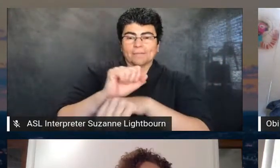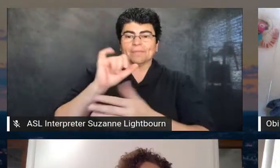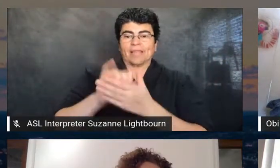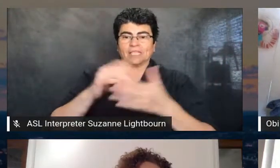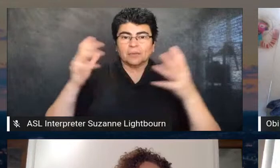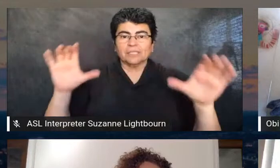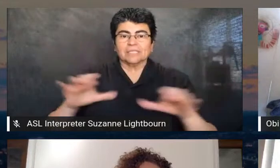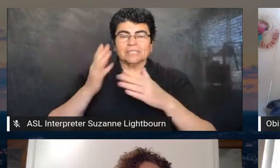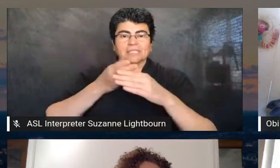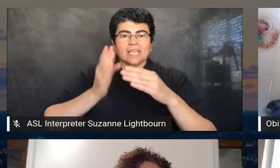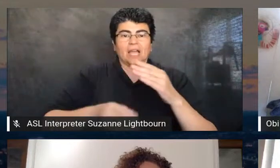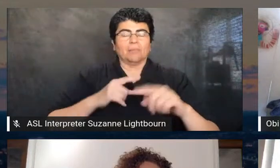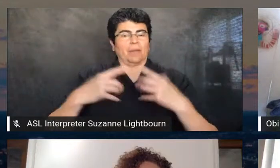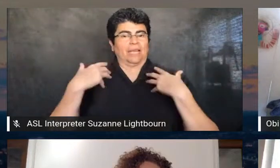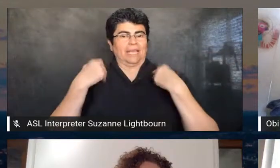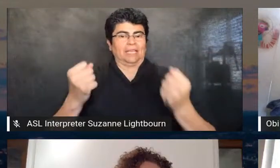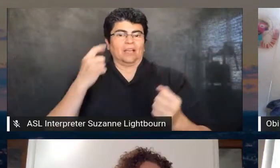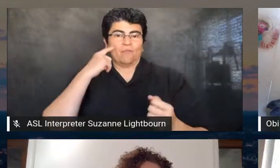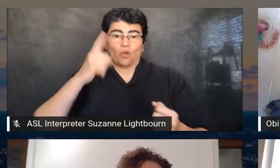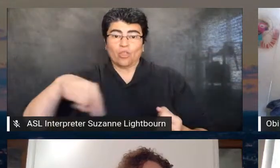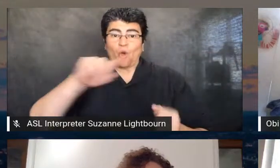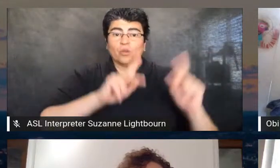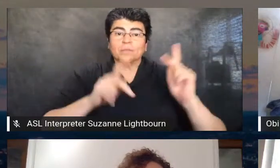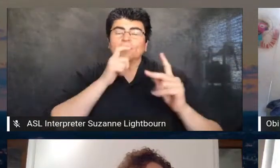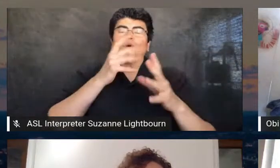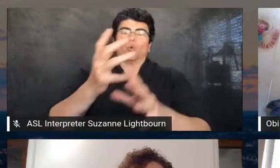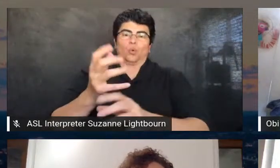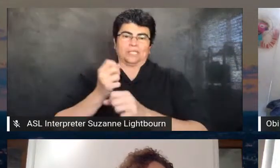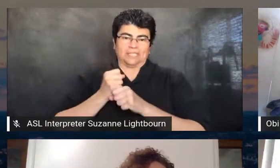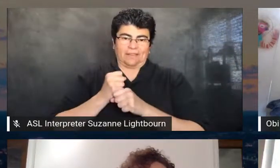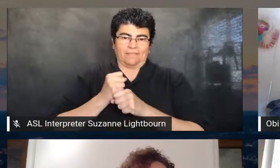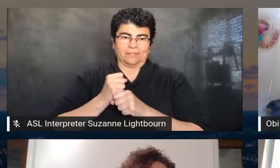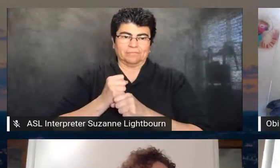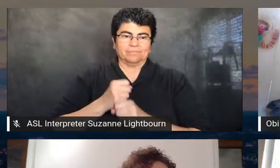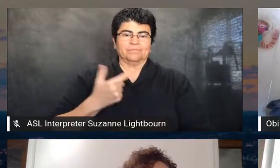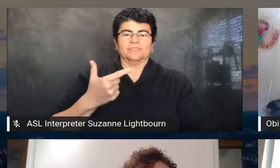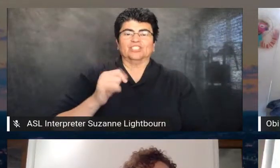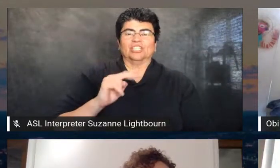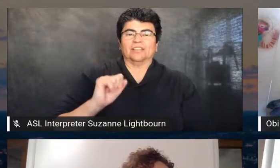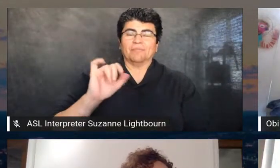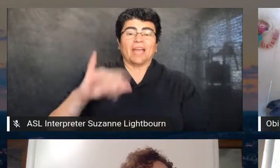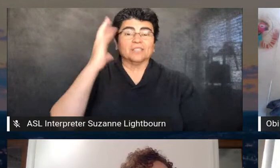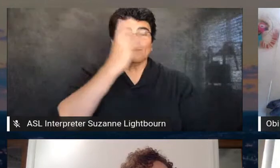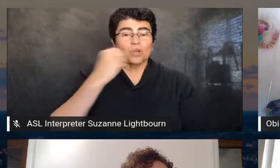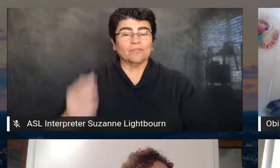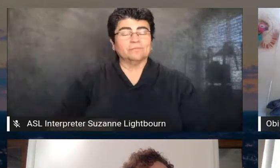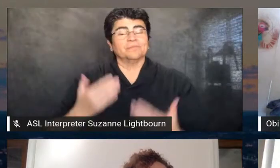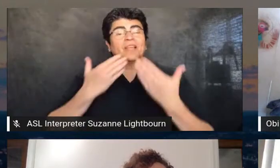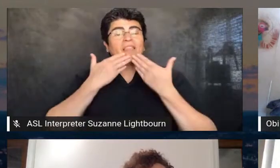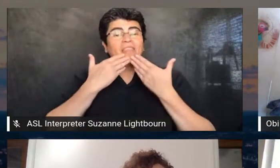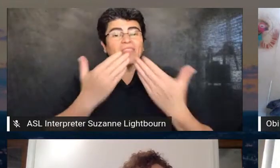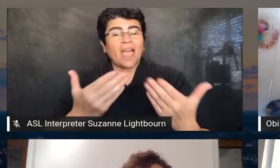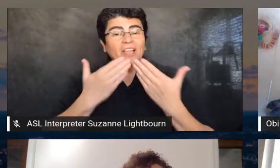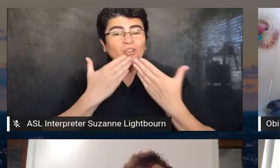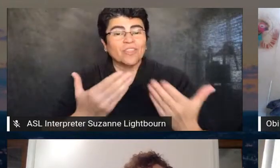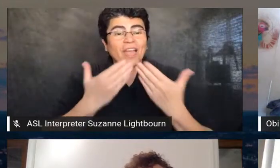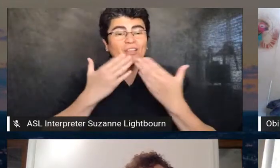but it's healing in those that receive it. That's beautiful. Well, thank you all so, so, so, so much